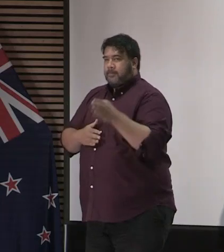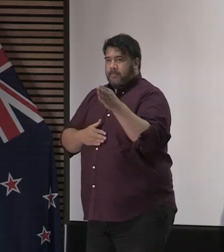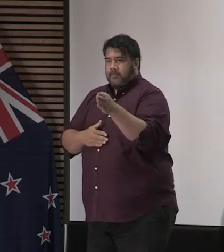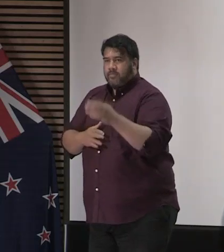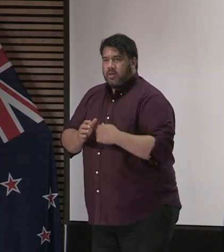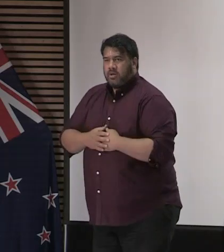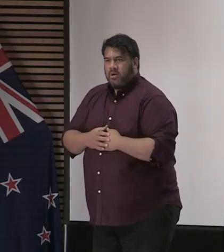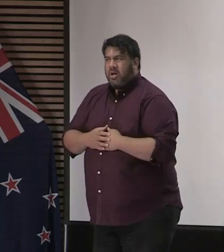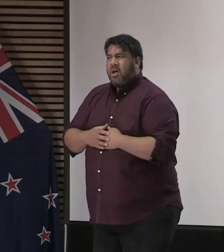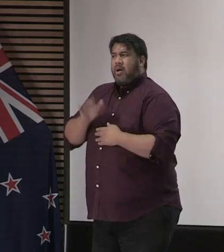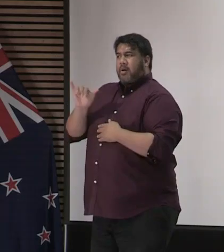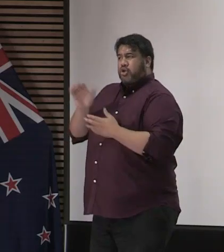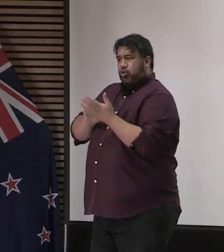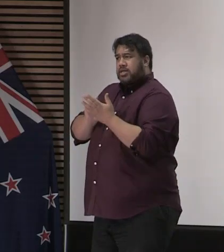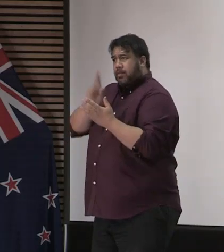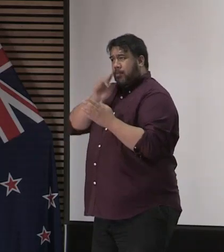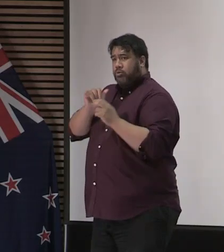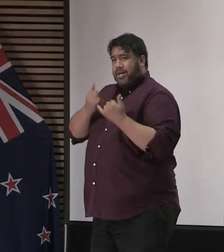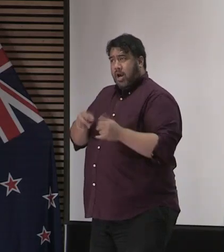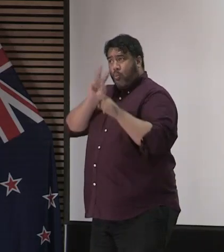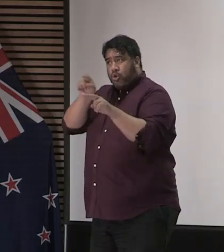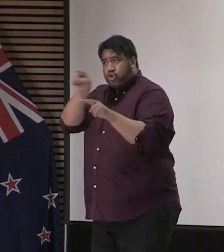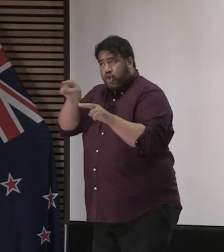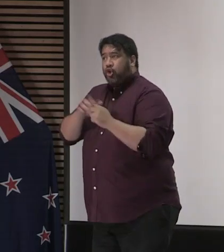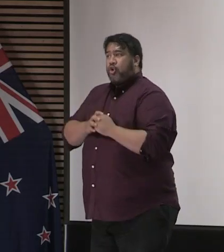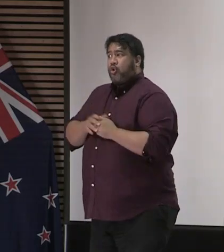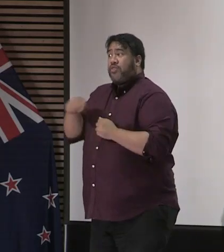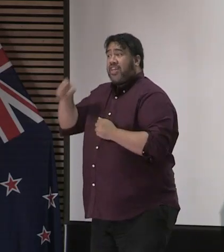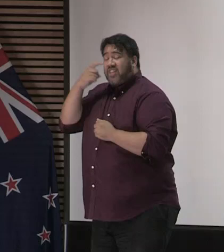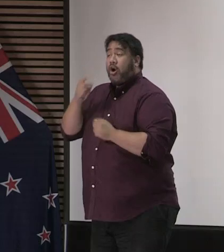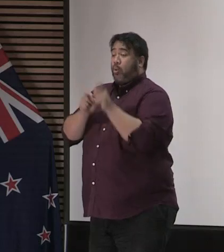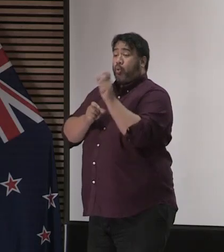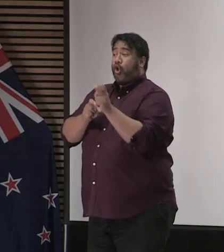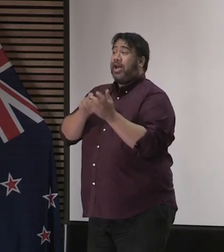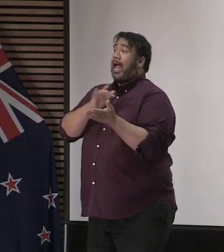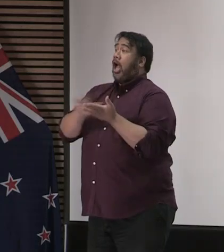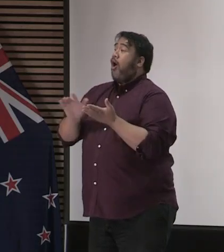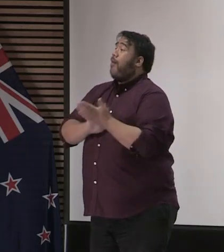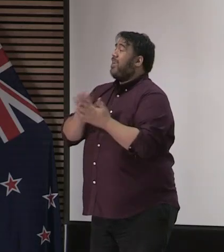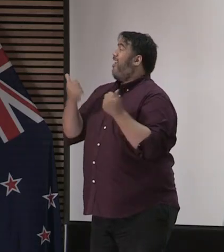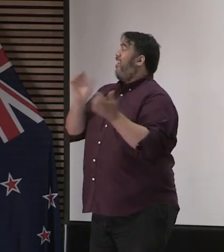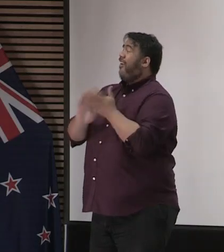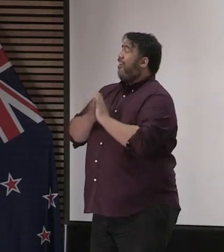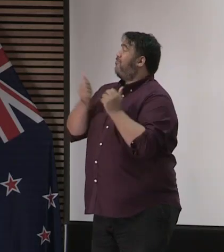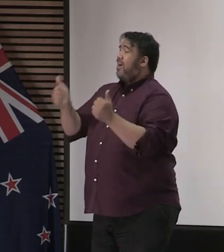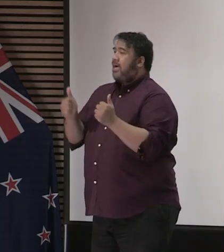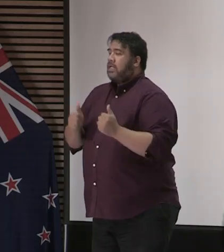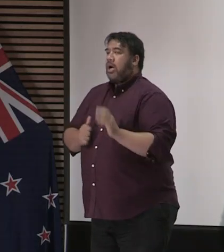sustained elimination, really, through these next few phases. Are you concerned that New Zealanders will hear you say